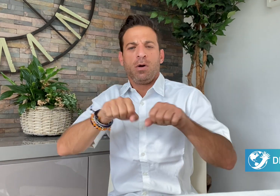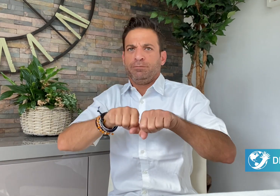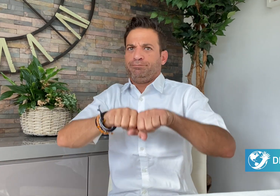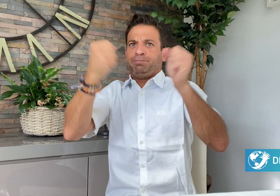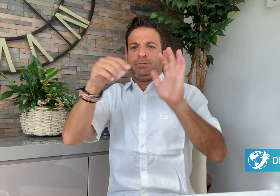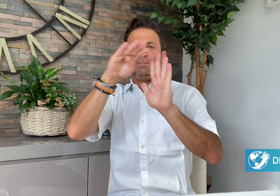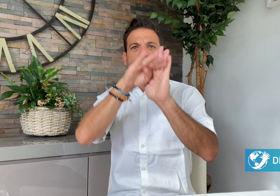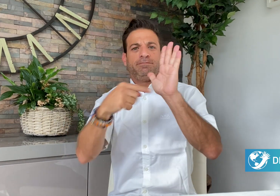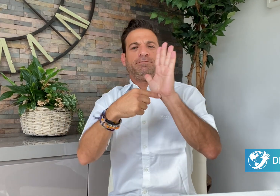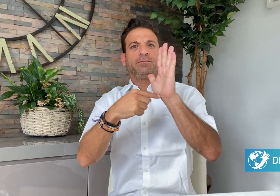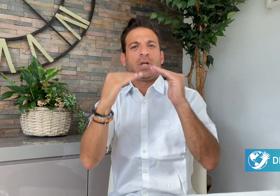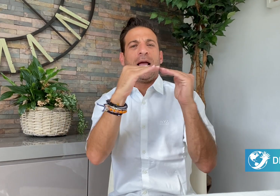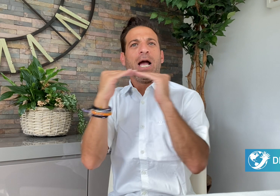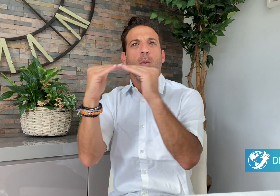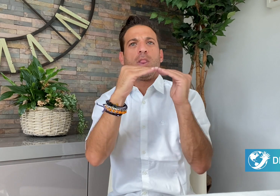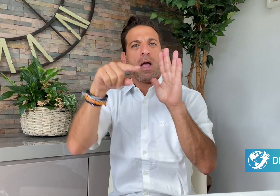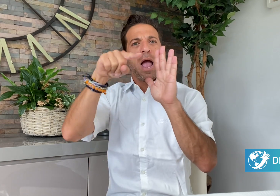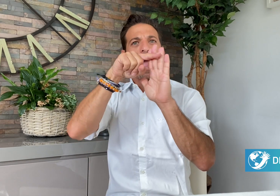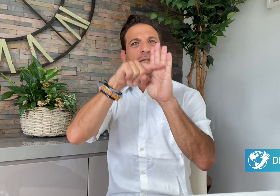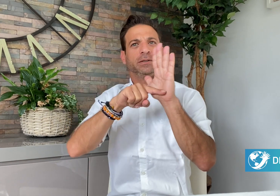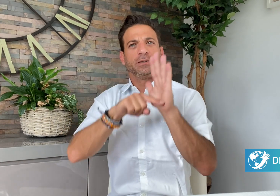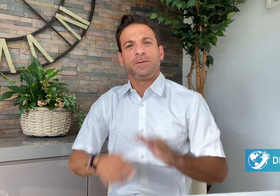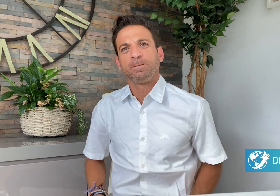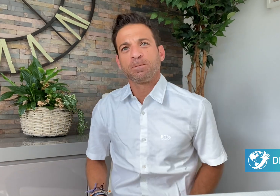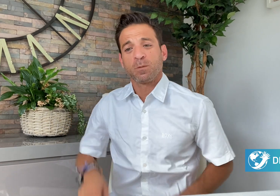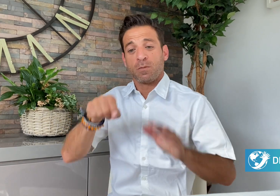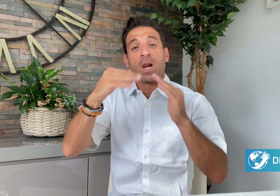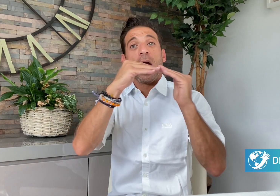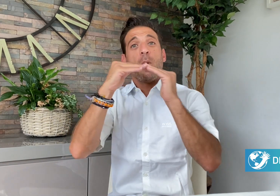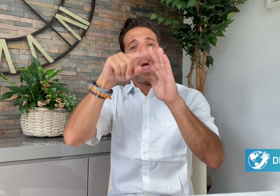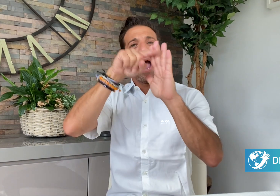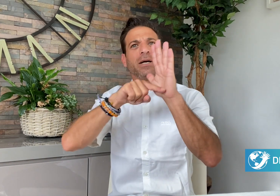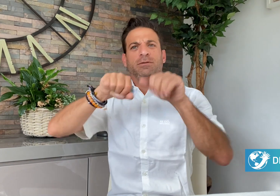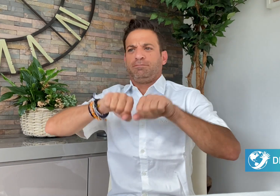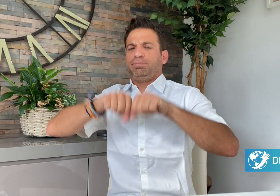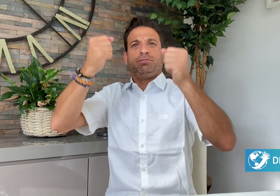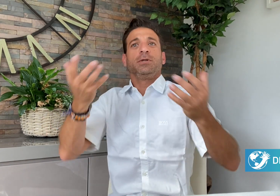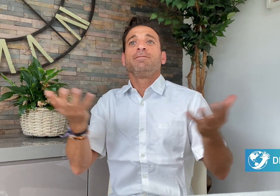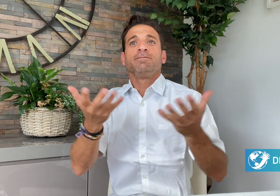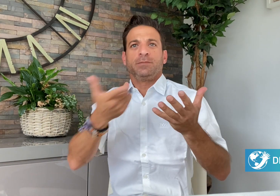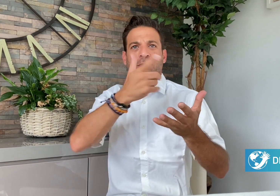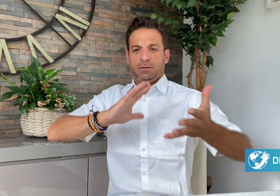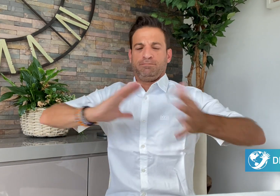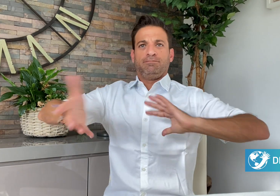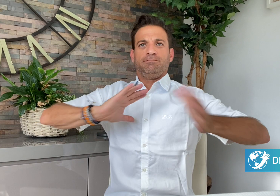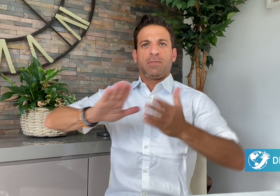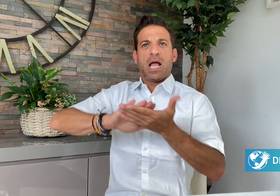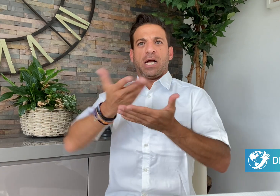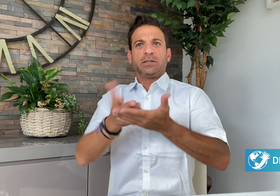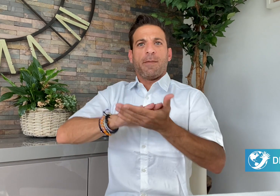the Equality Act by failing to provide British Sign Language